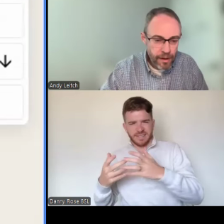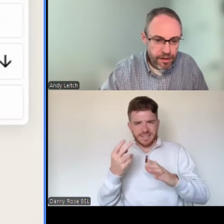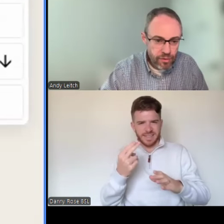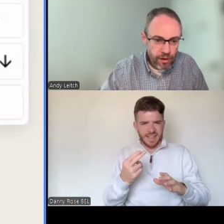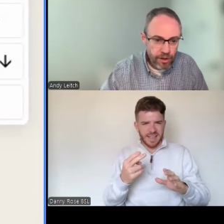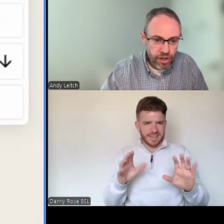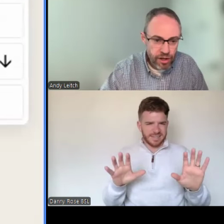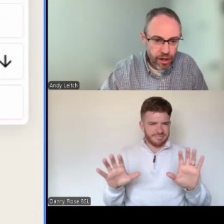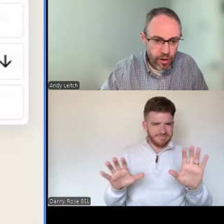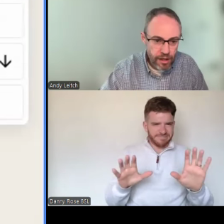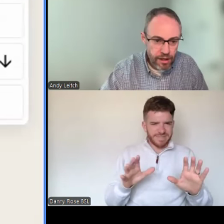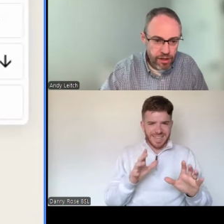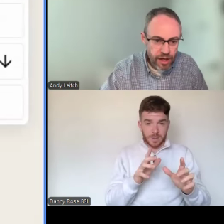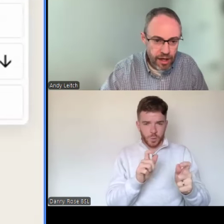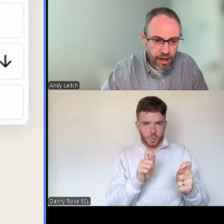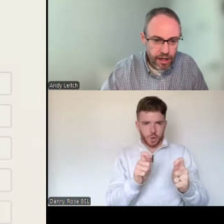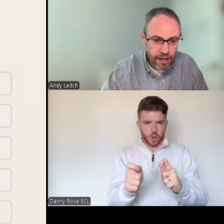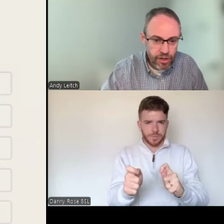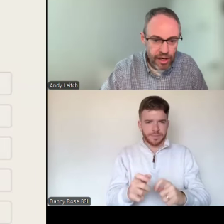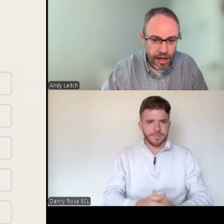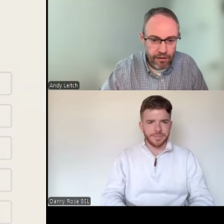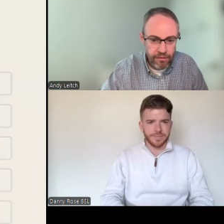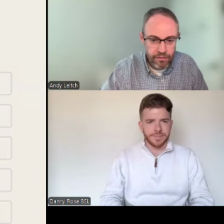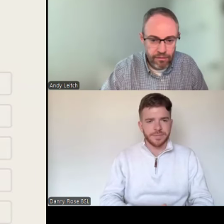and this is where I'm going to show you the grid, I just click and drag it